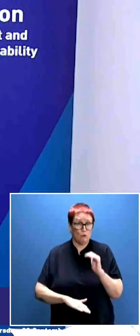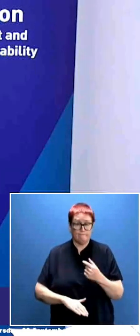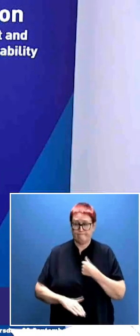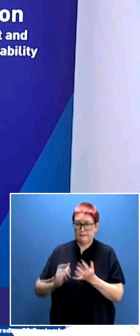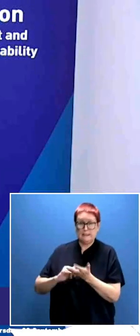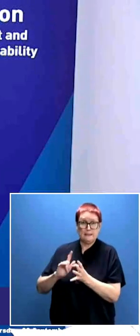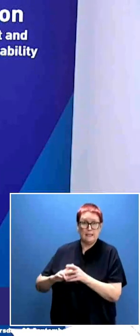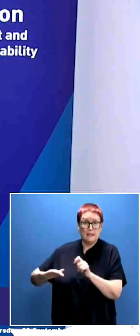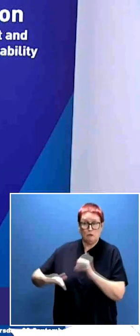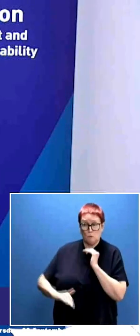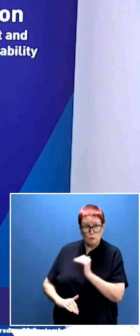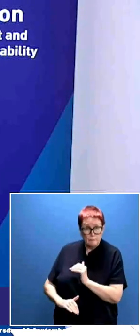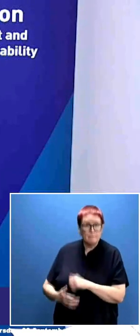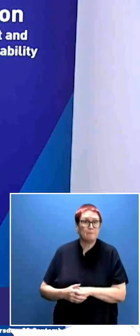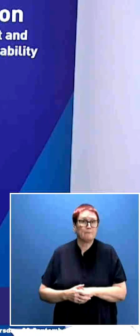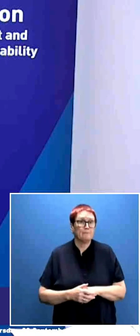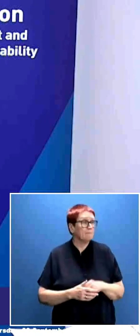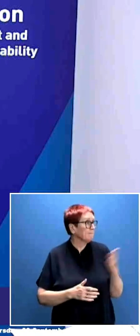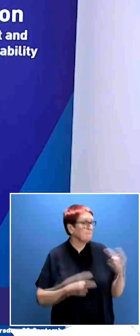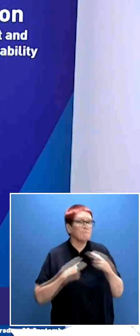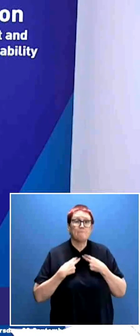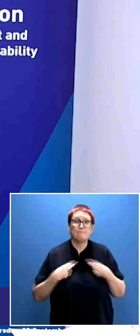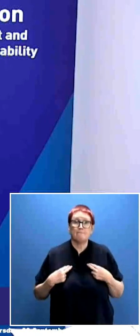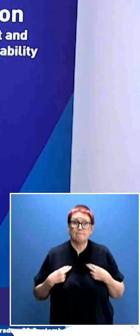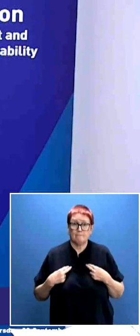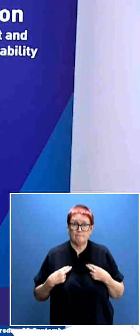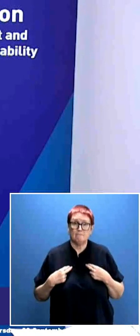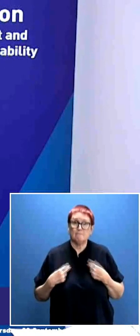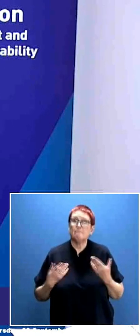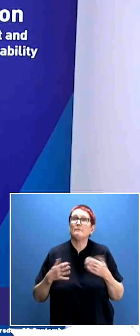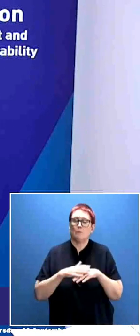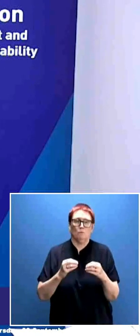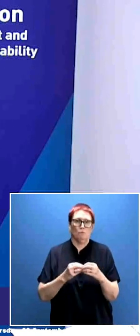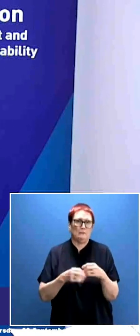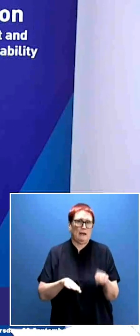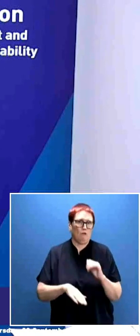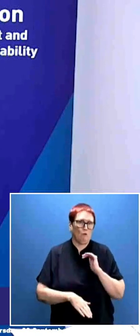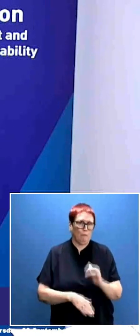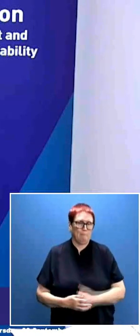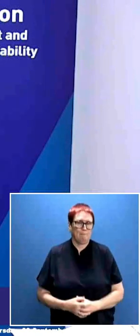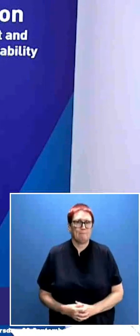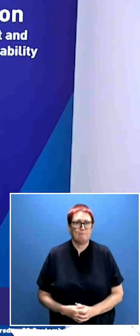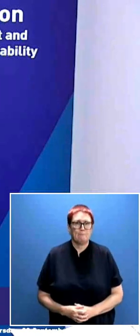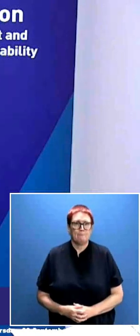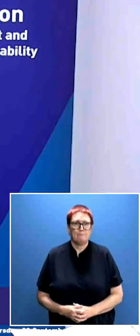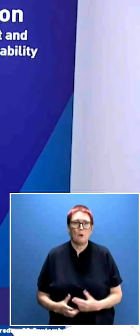room and Mr Crowley, who will be asking some questions, is in the Brisbane hearing room, together with Commissioner Mason.